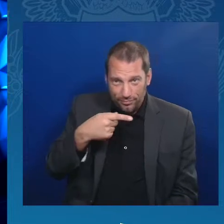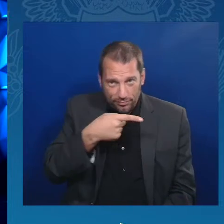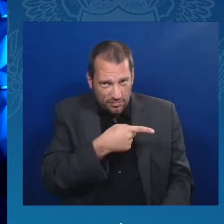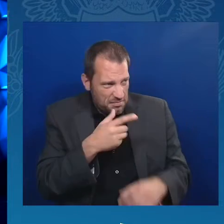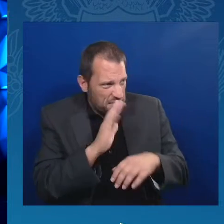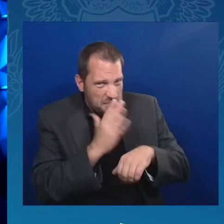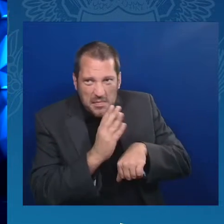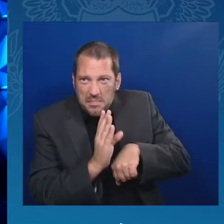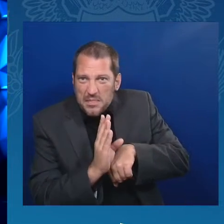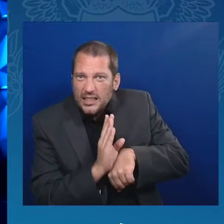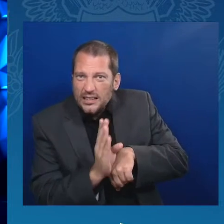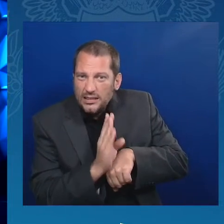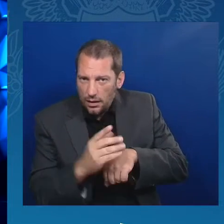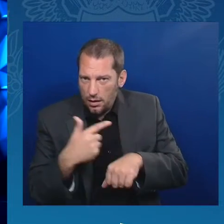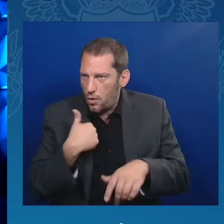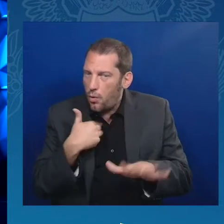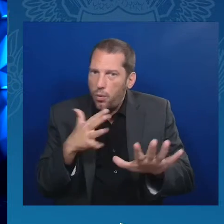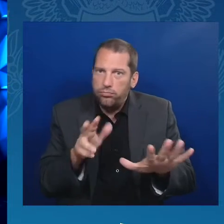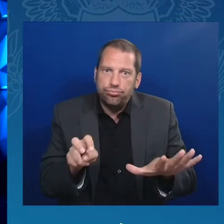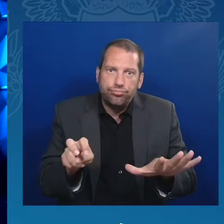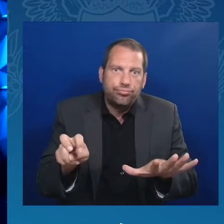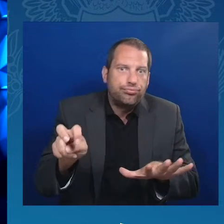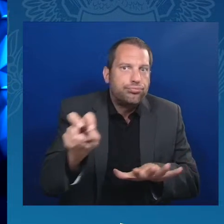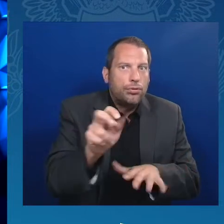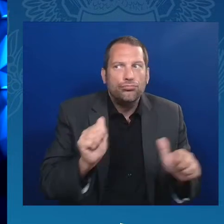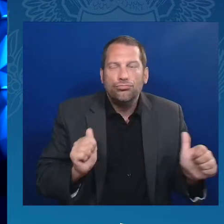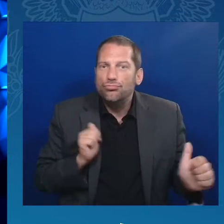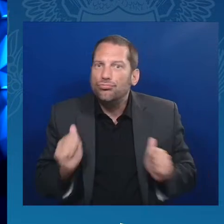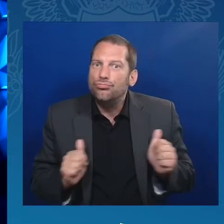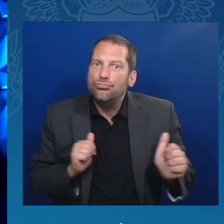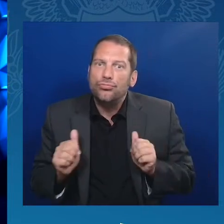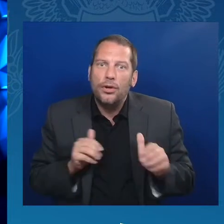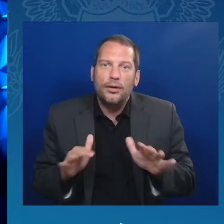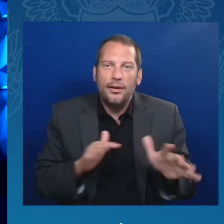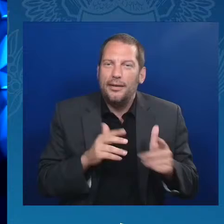Mr. Harvey: It's okay. Yeah. You are really. You are.